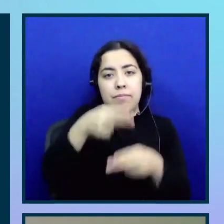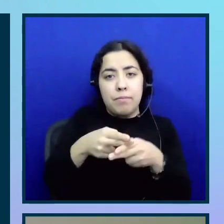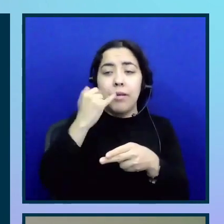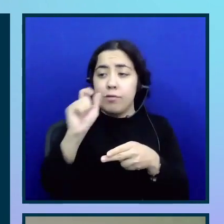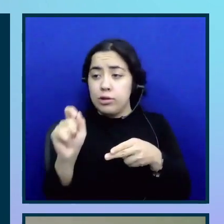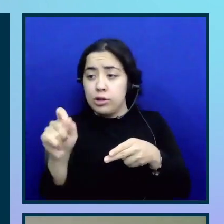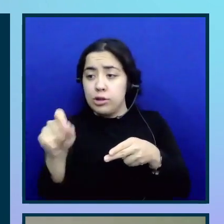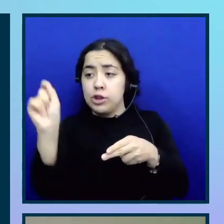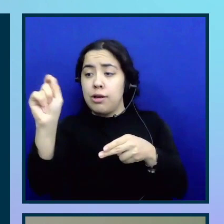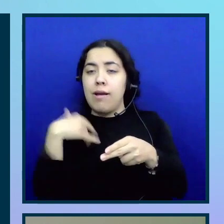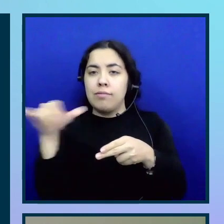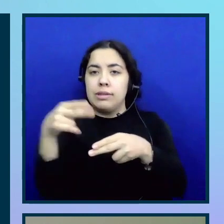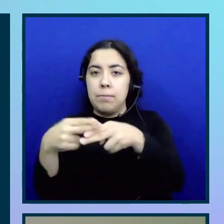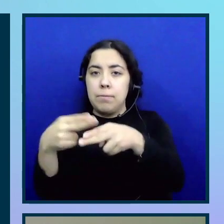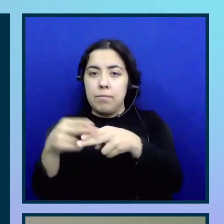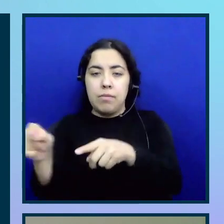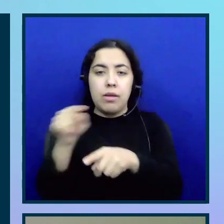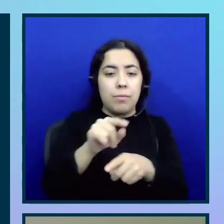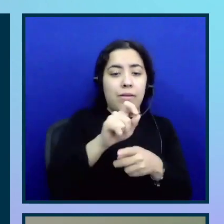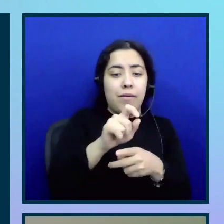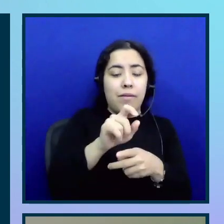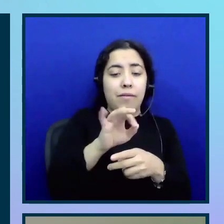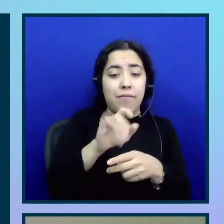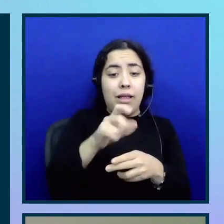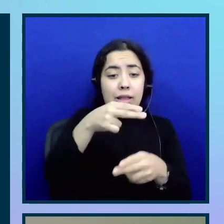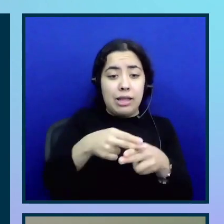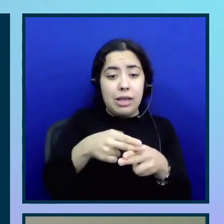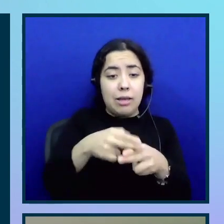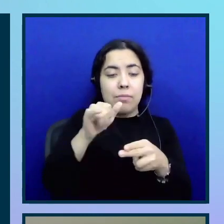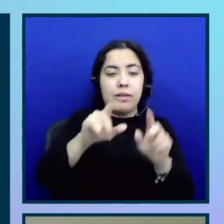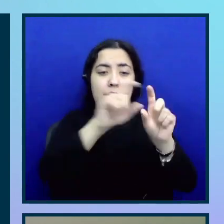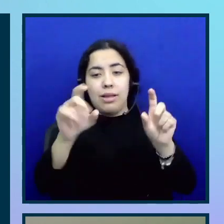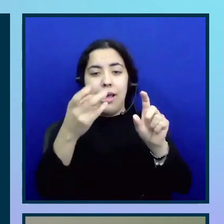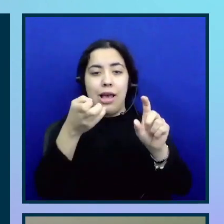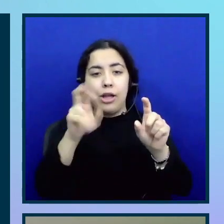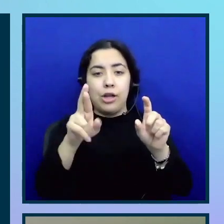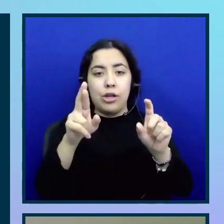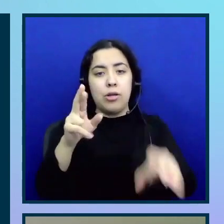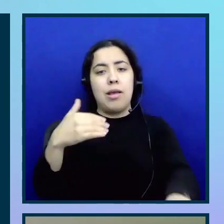and also have the file name is the row header, you get a fair amount of verbosity there, which may or may not be useful.